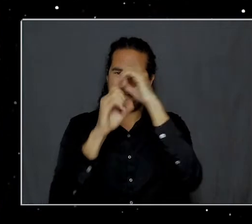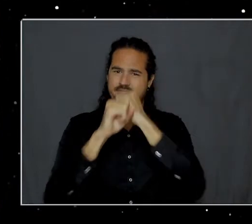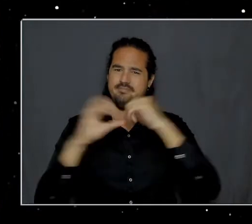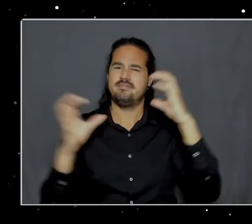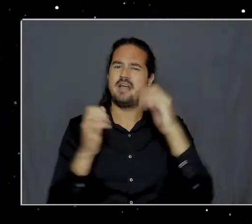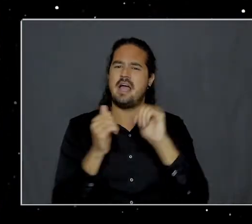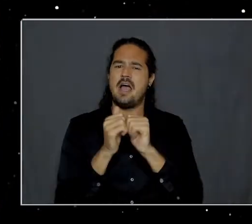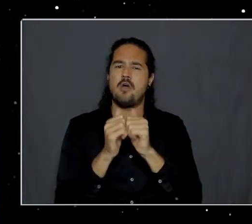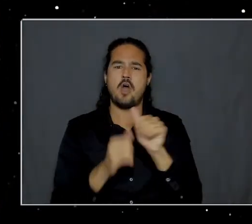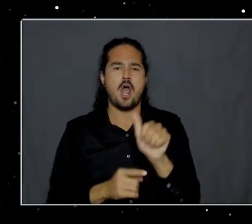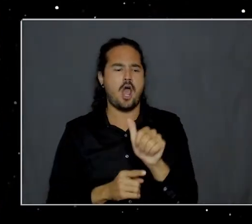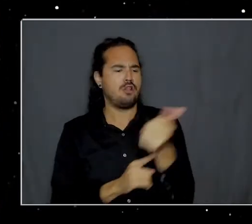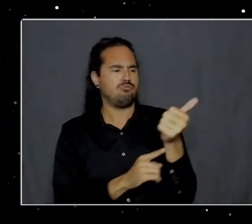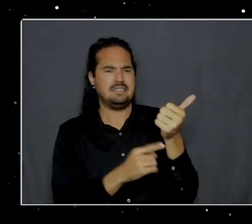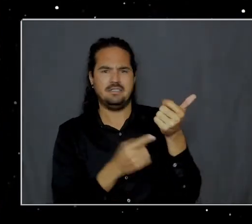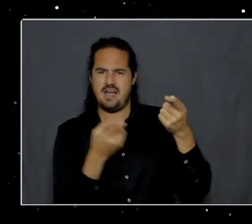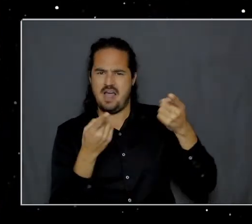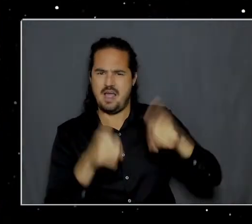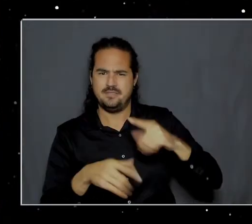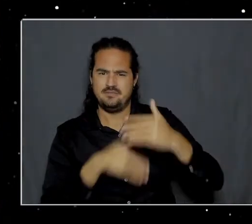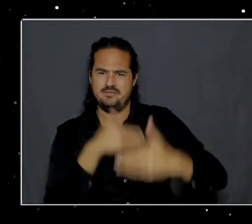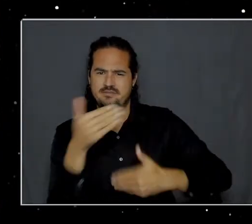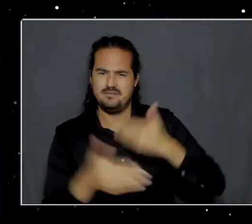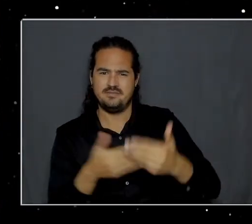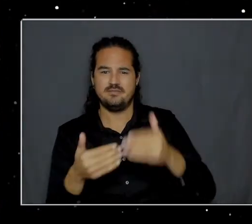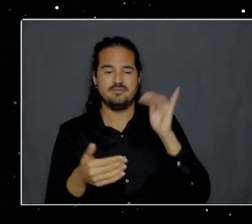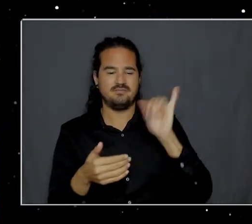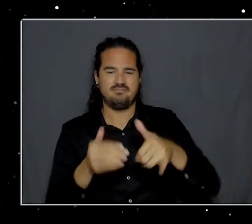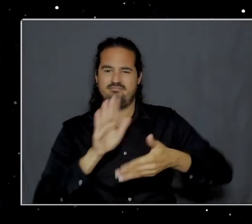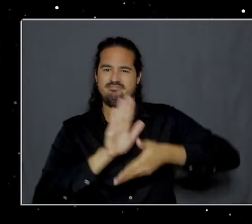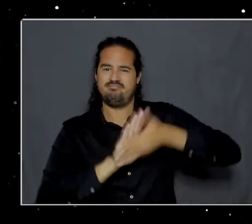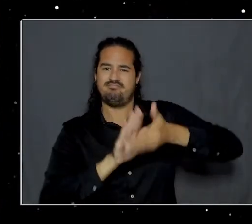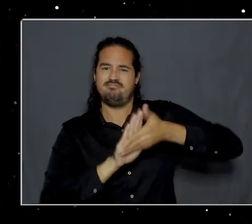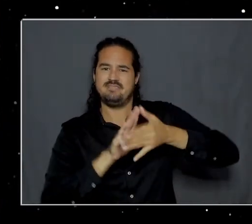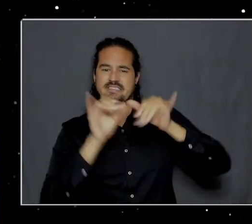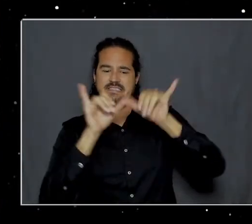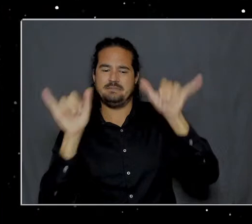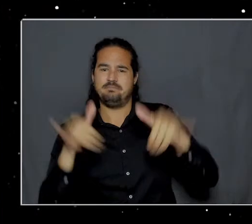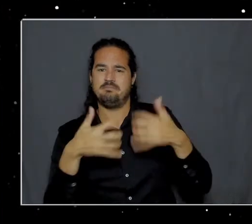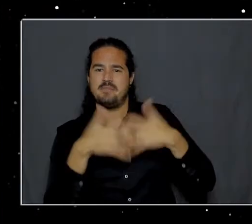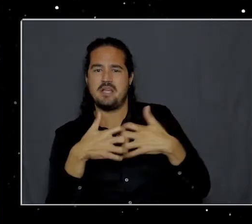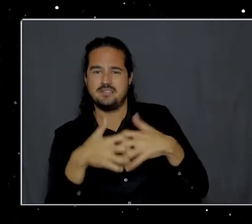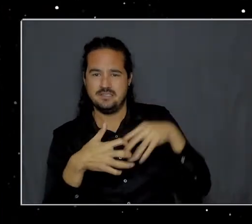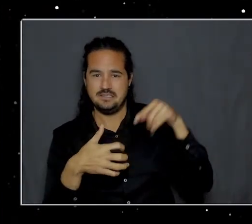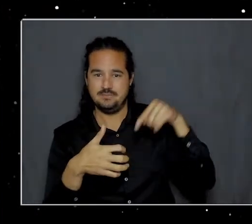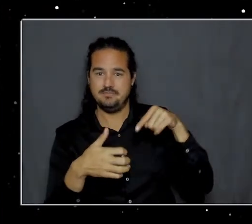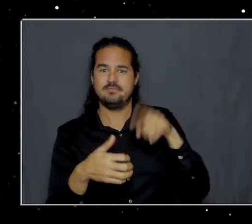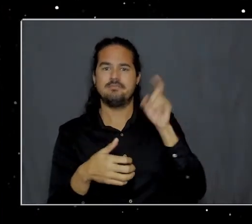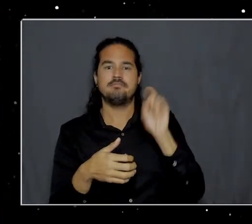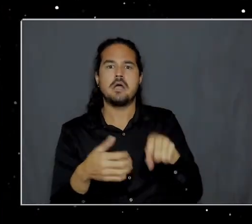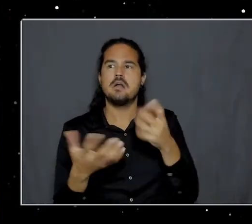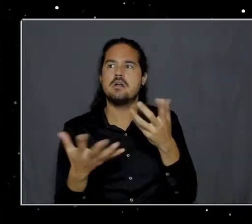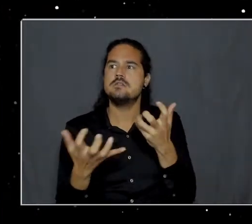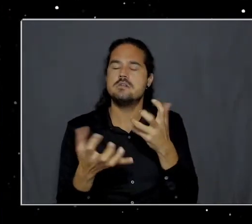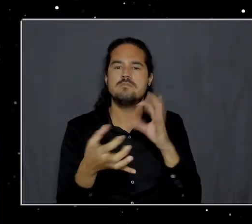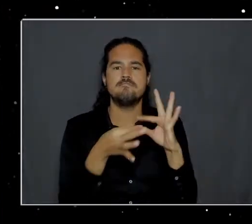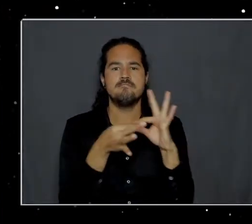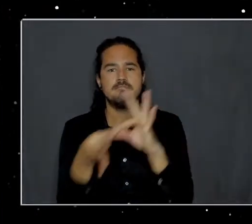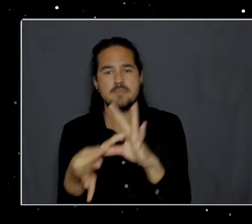THE MECHANISM OF OTHERING. AND WE NEED TO GRAB ON TO BELONGING, OR THERE IS NO OTHERING.